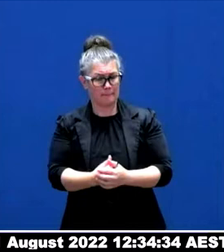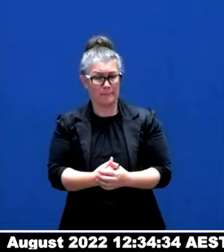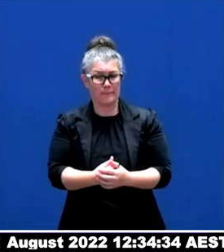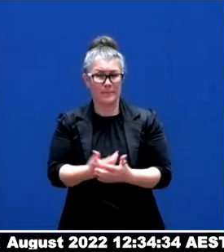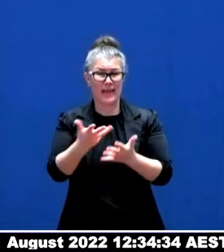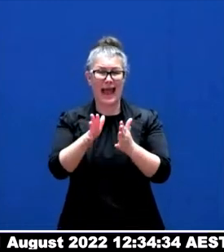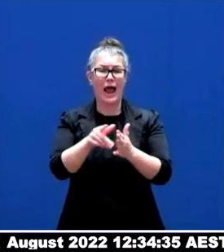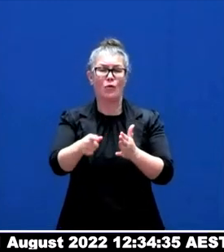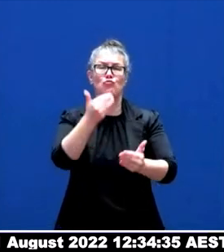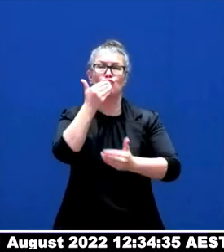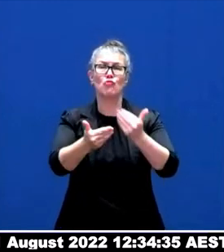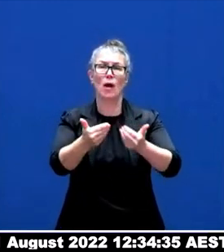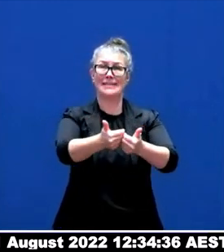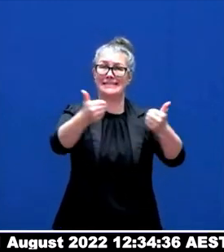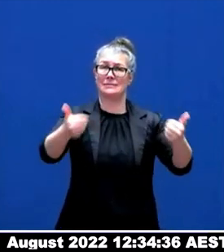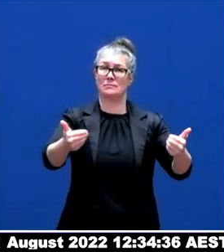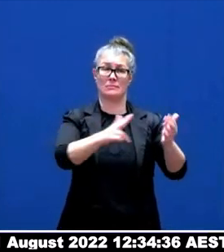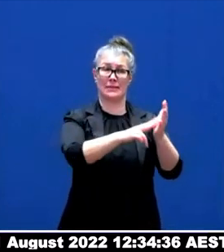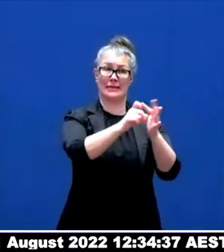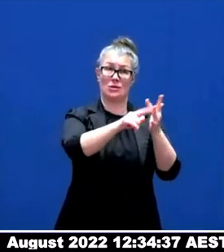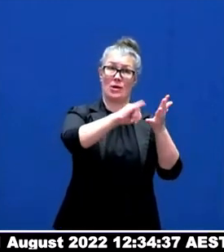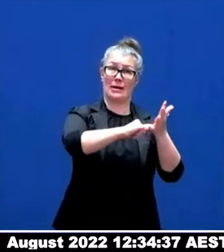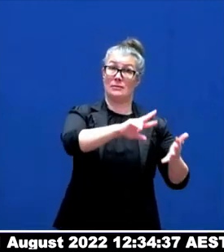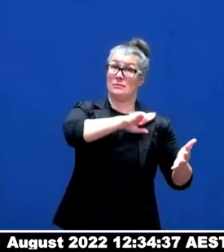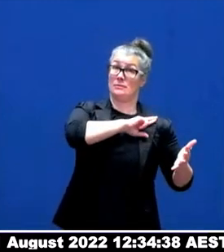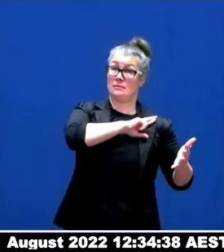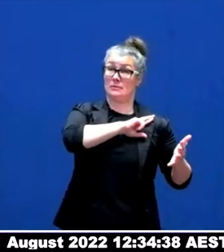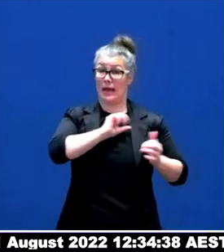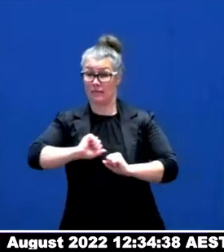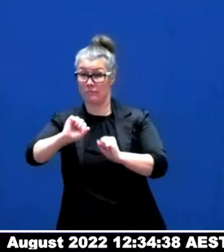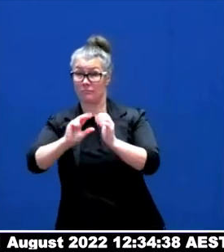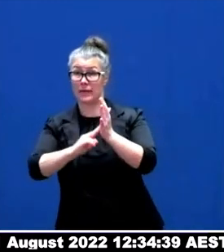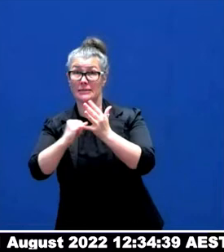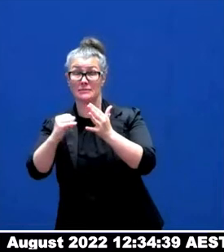between what's NDIS's responsibility and what's New South Wales' responsibility?